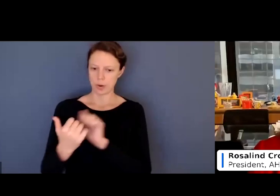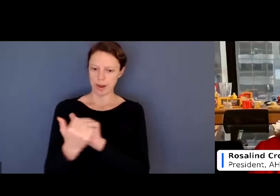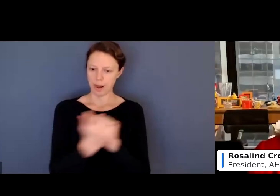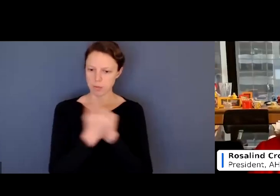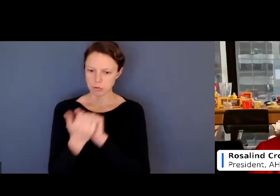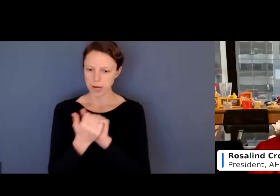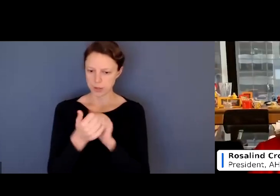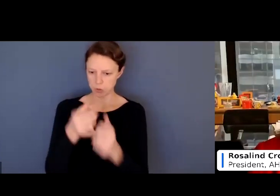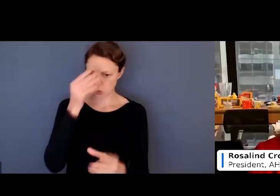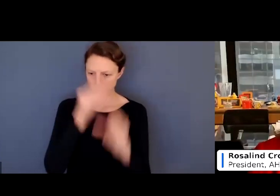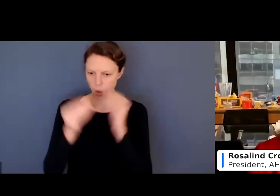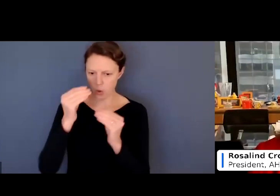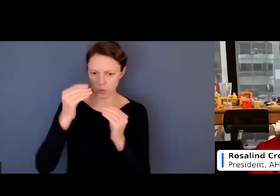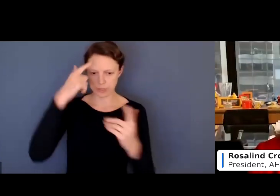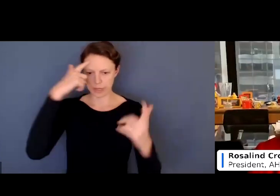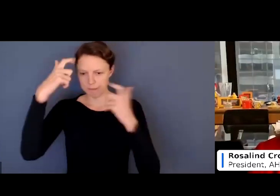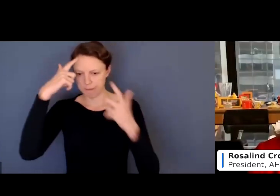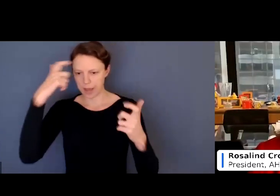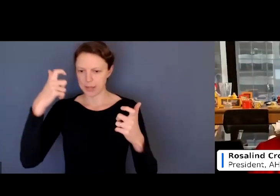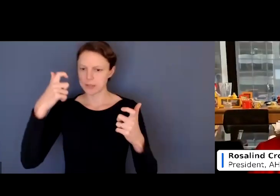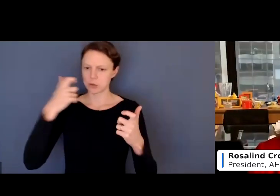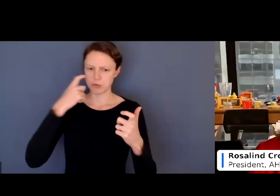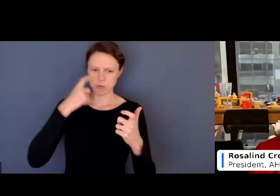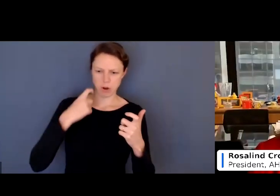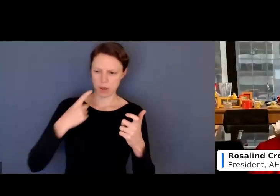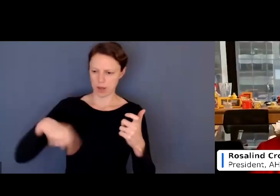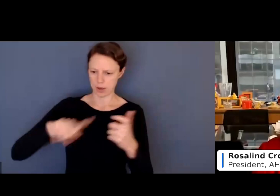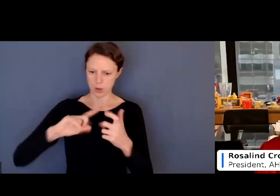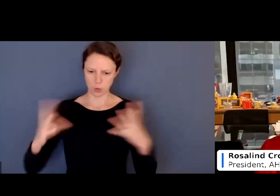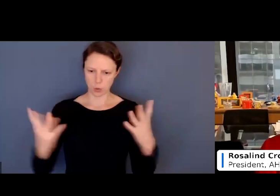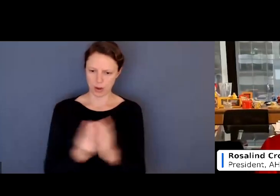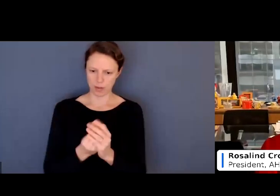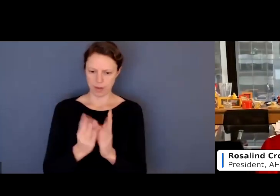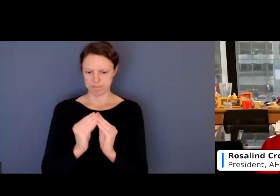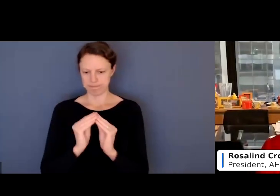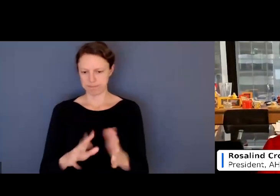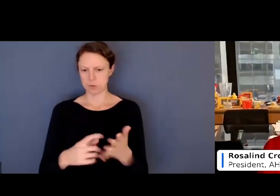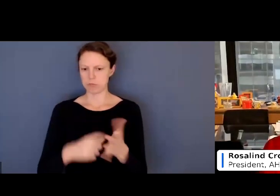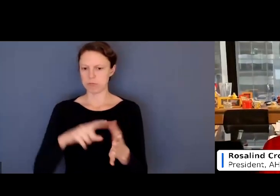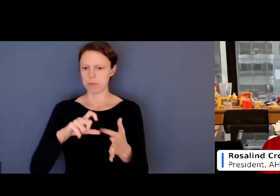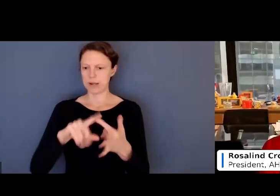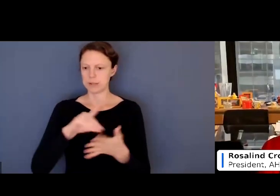in our collective efforts to tackle racism. The power of conversation